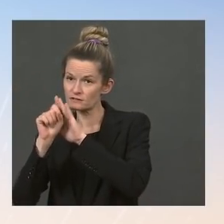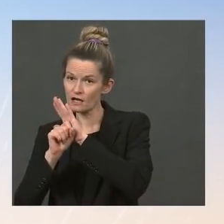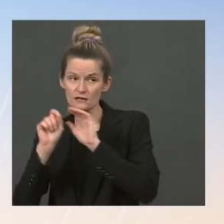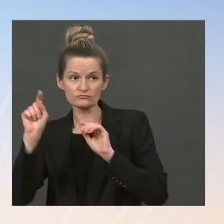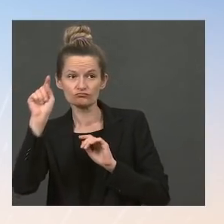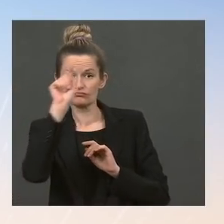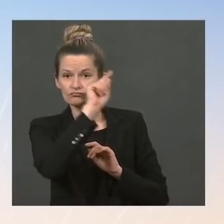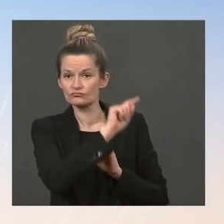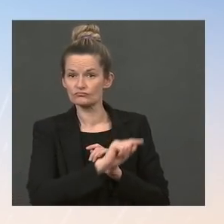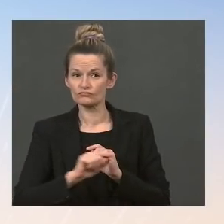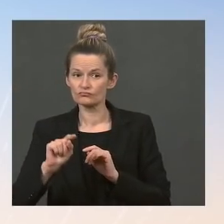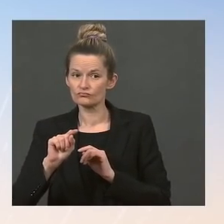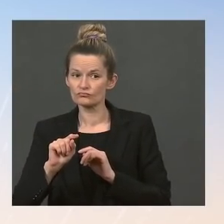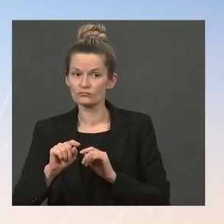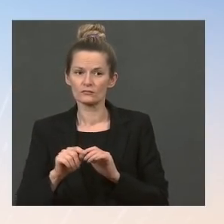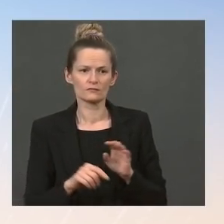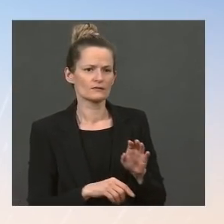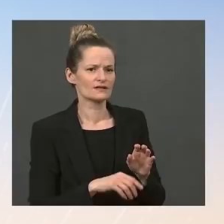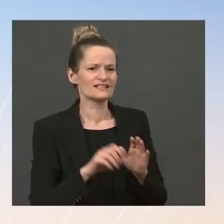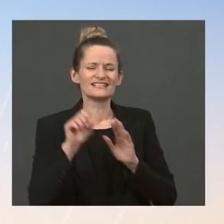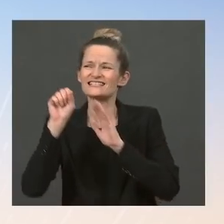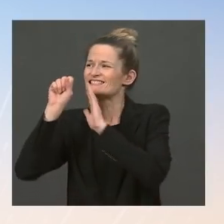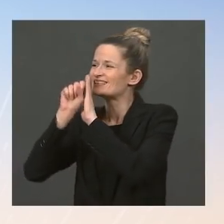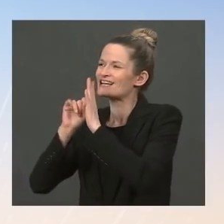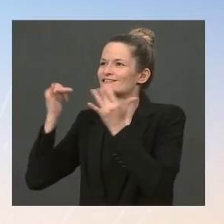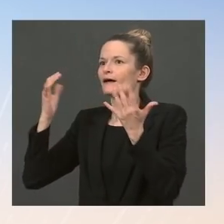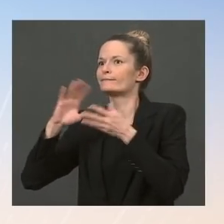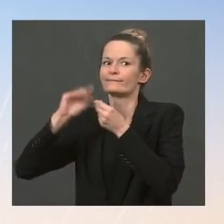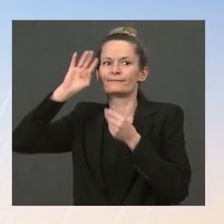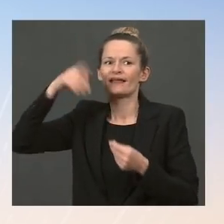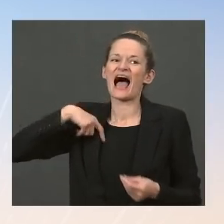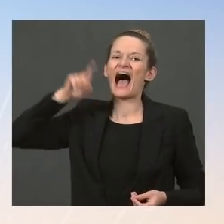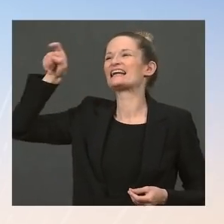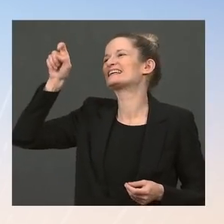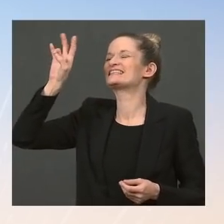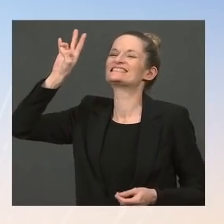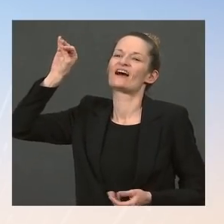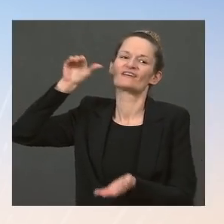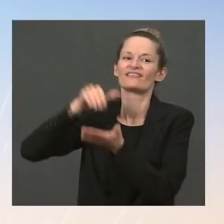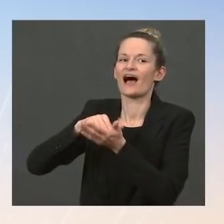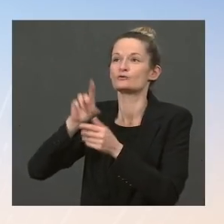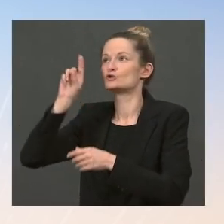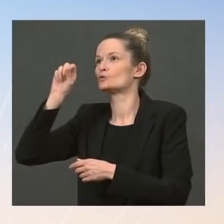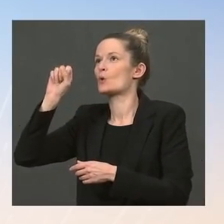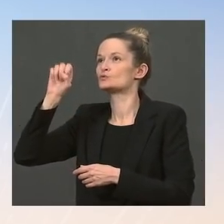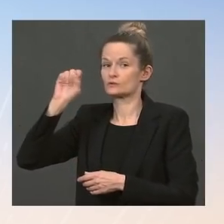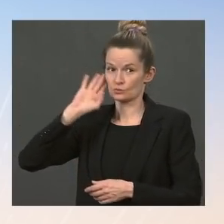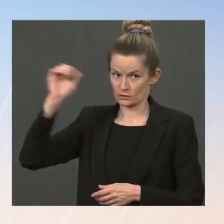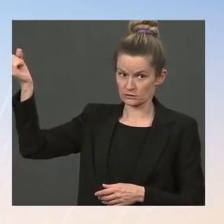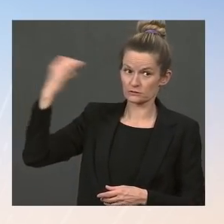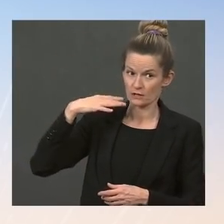They're only getting 30,000 doses. And this is not just for unvaccinated people. In South Florida, half the people who are seeking